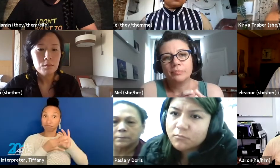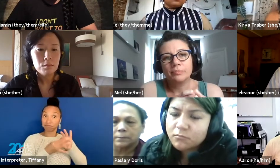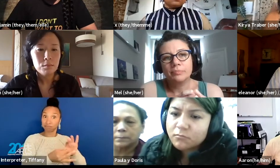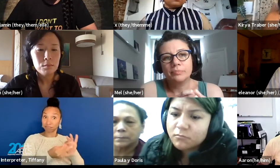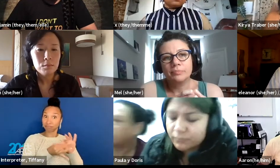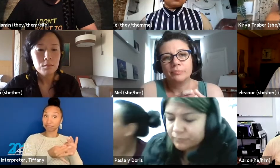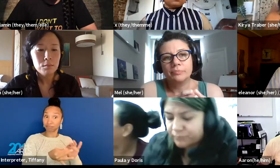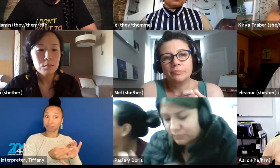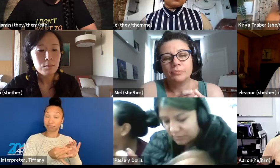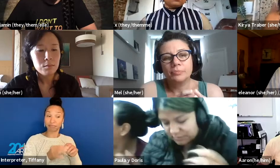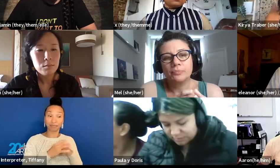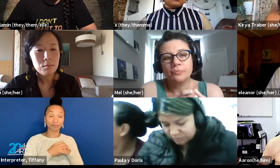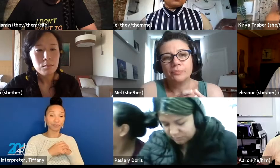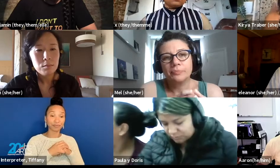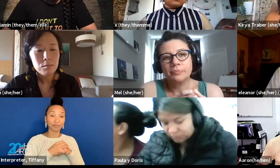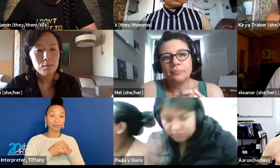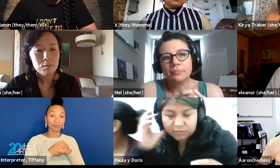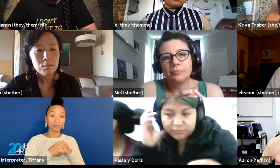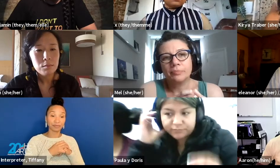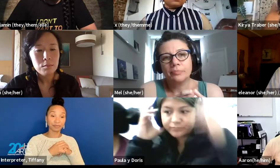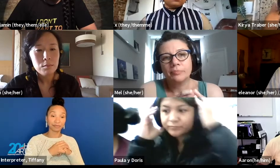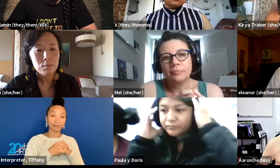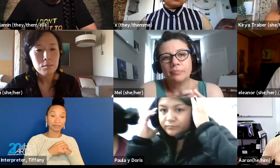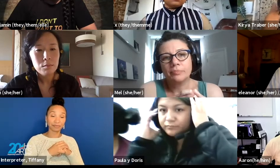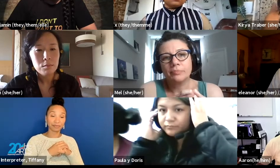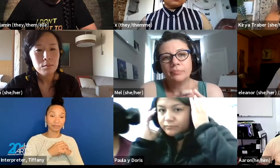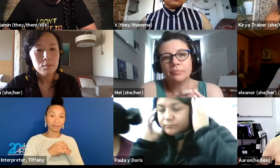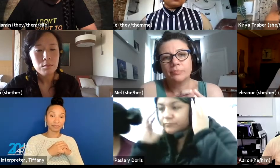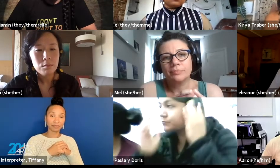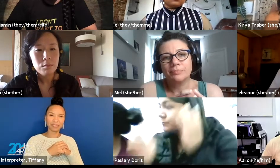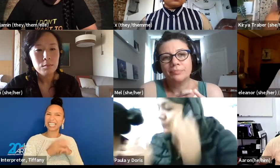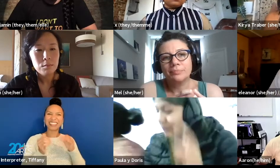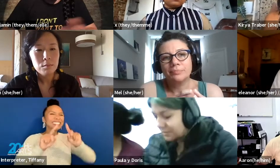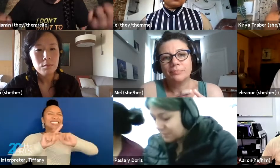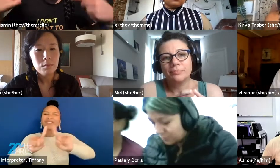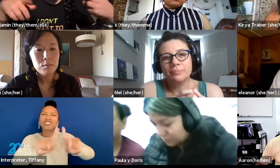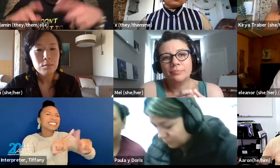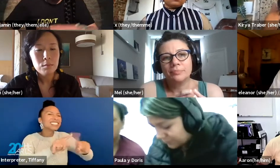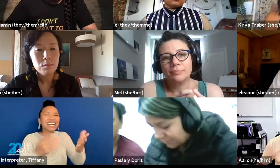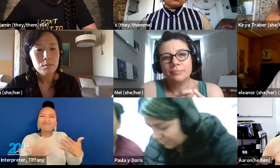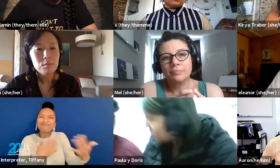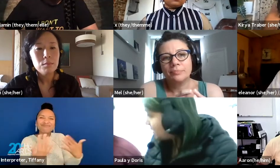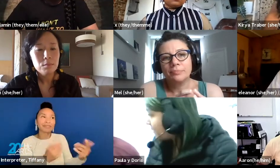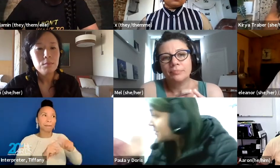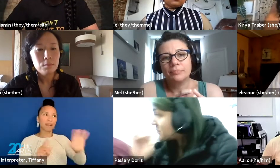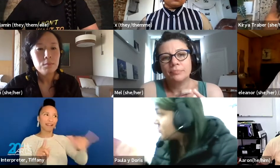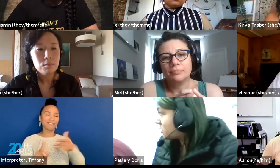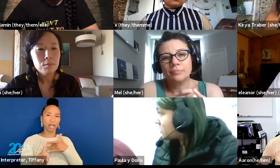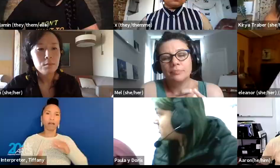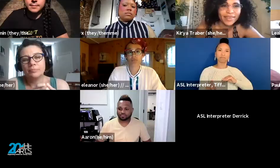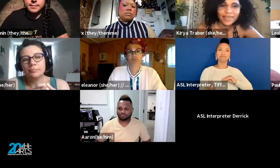Kirya Traber (she/her): curious speaking of the fact that you're putting this out into the world invited someone to.